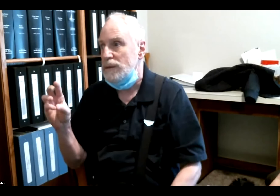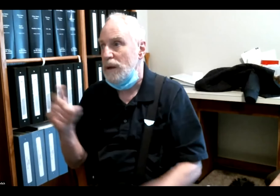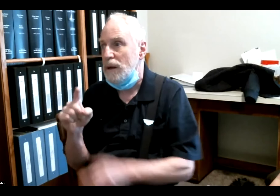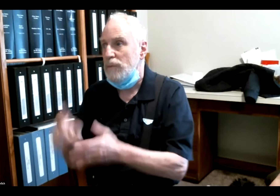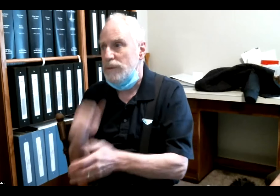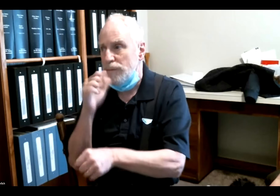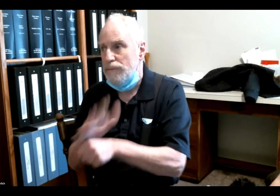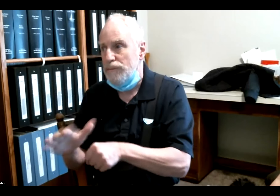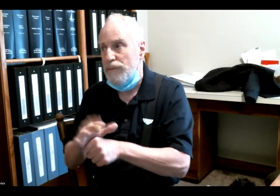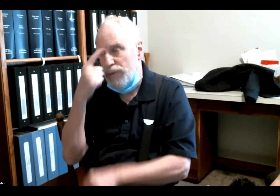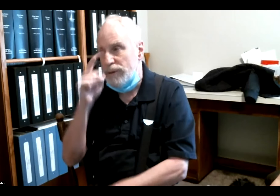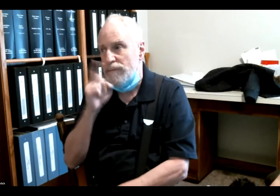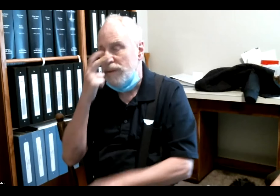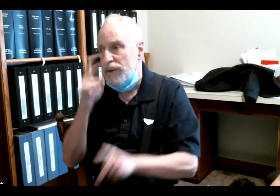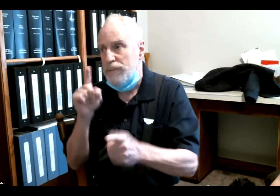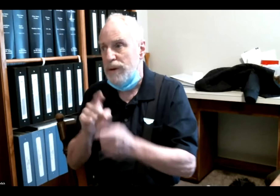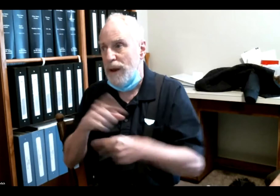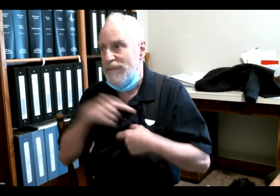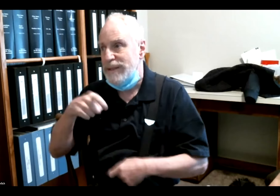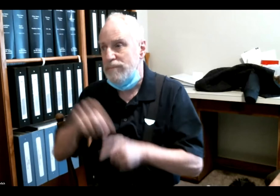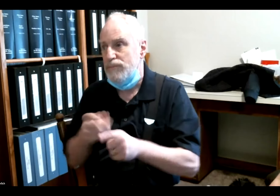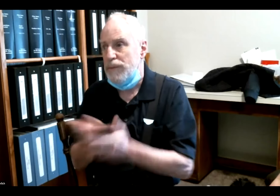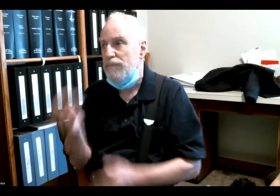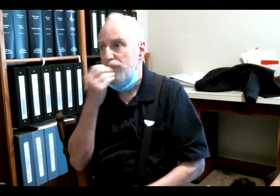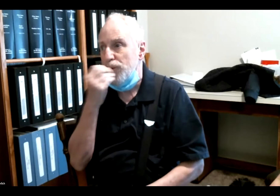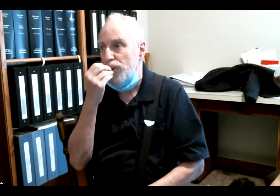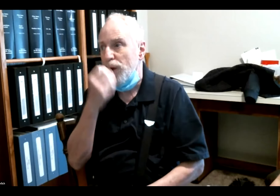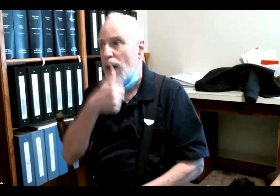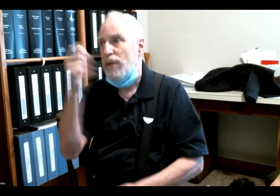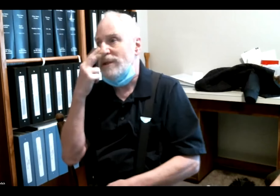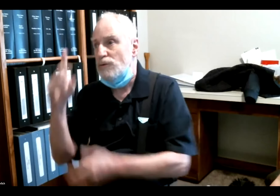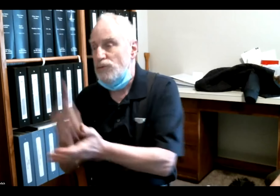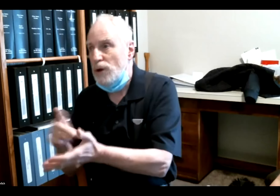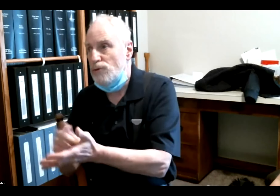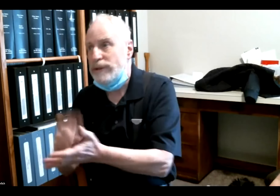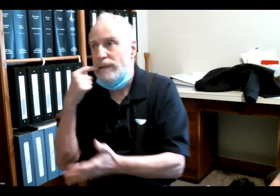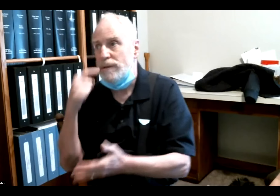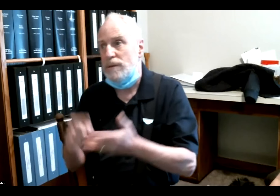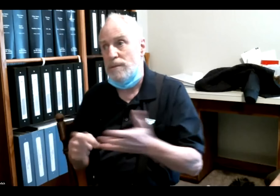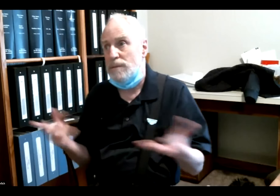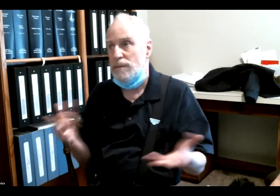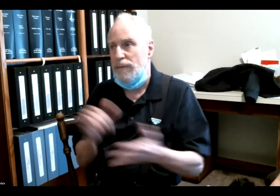could eat up four hours of the week and only leave them with six hours for grocery shopping